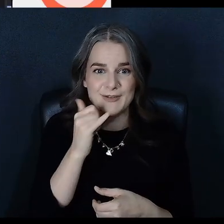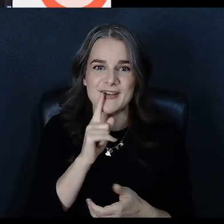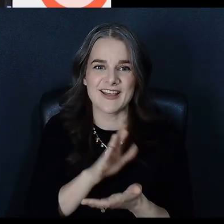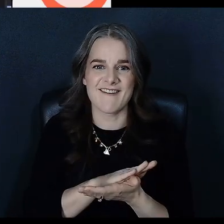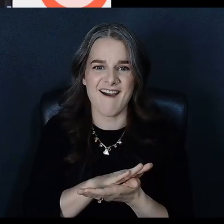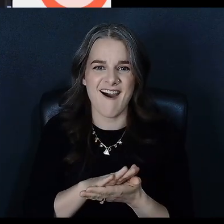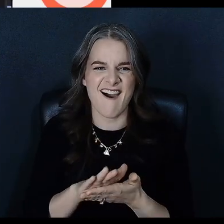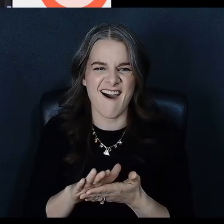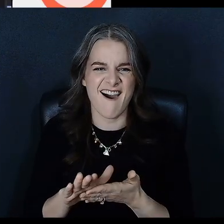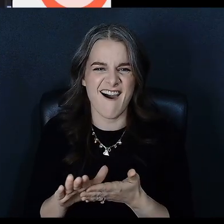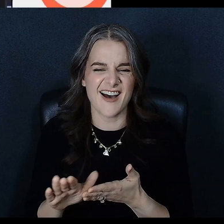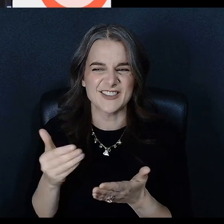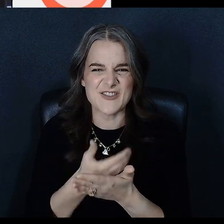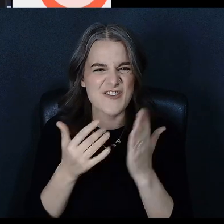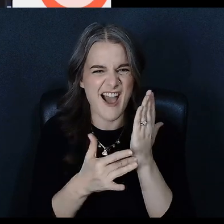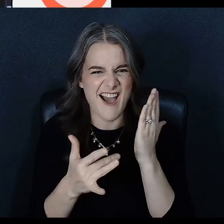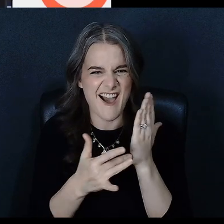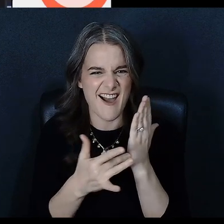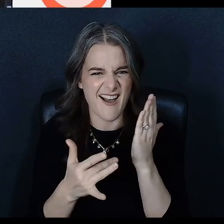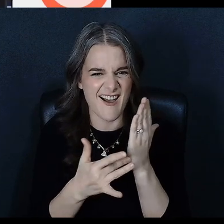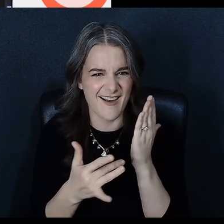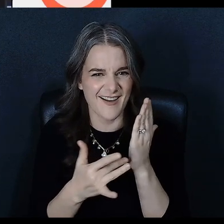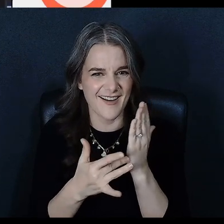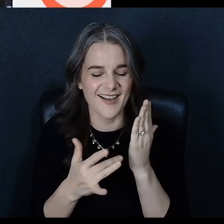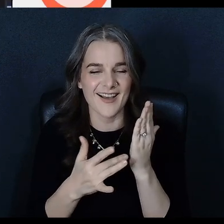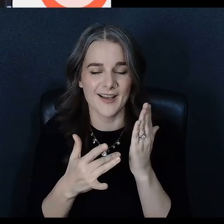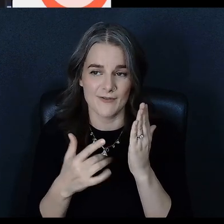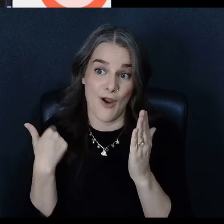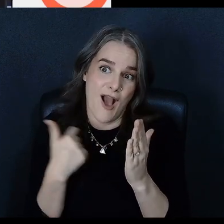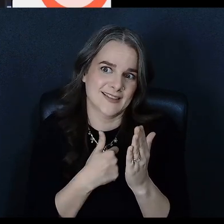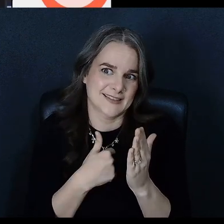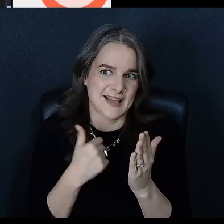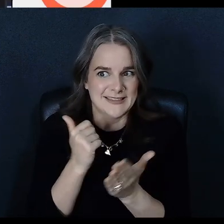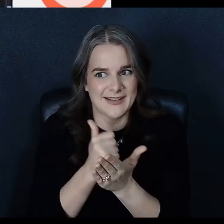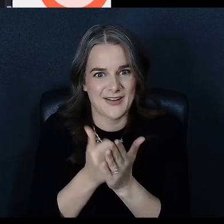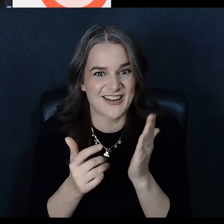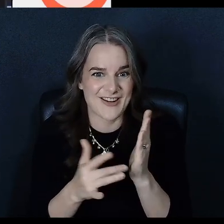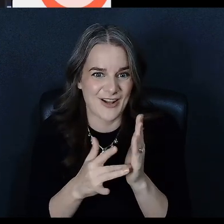as assistive technology enthusiasts, whatever we might be, why we're here today.